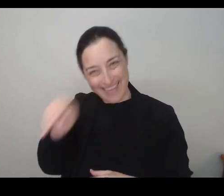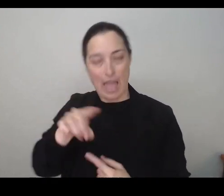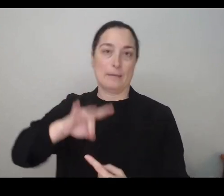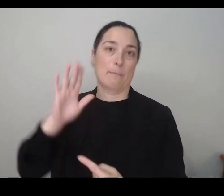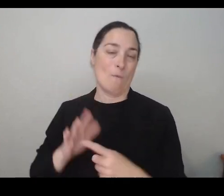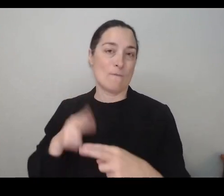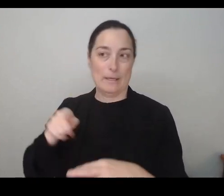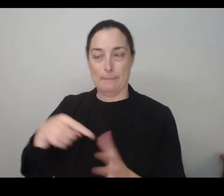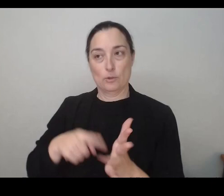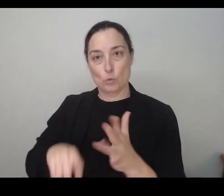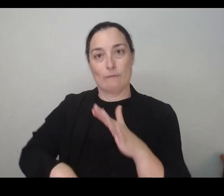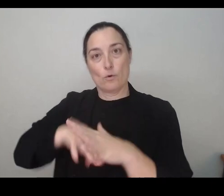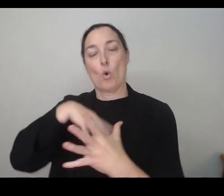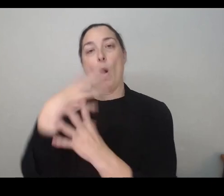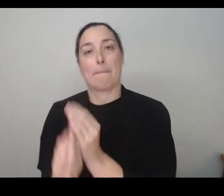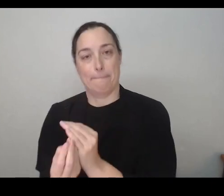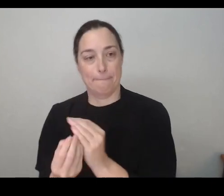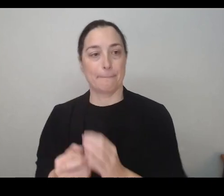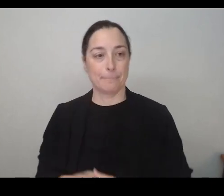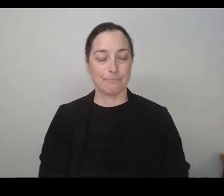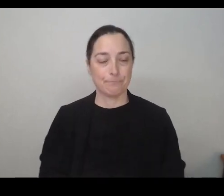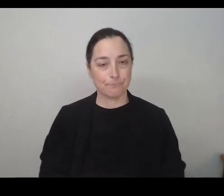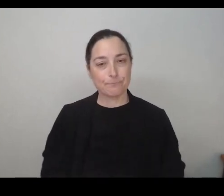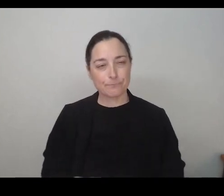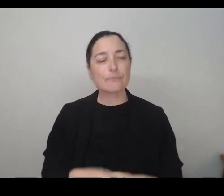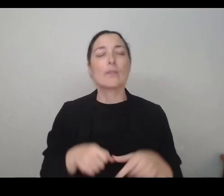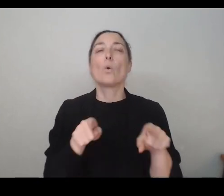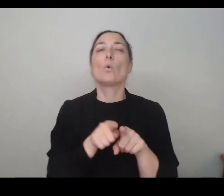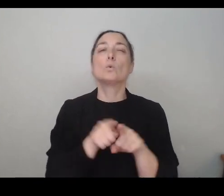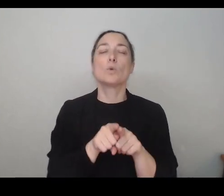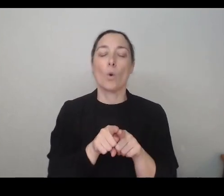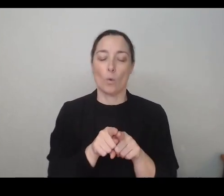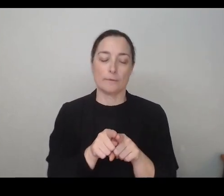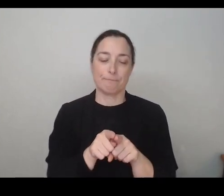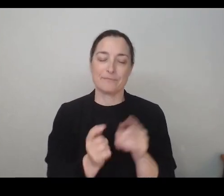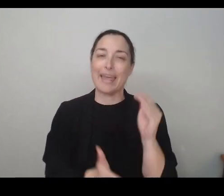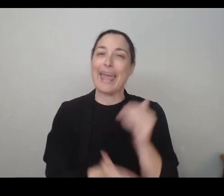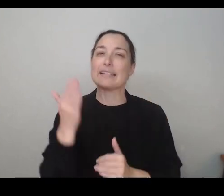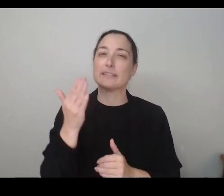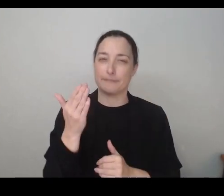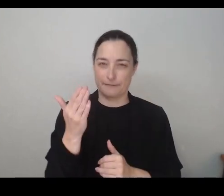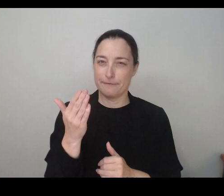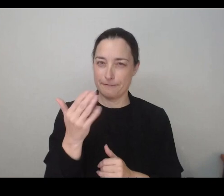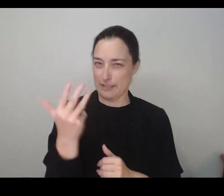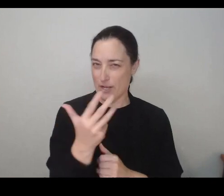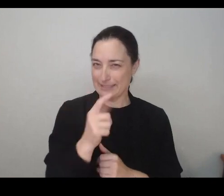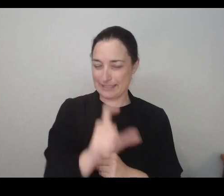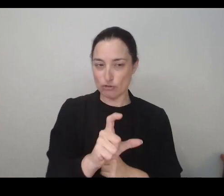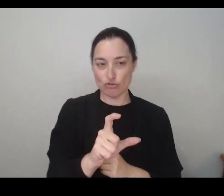I think also at the end of the century, there's a feeling that civilization is rotten.